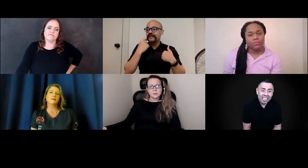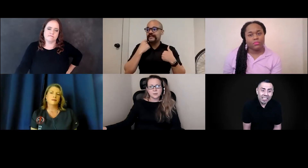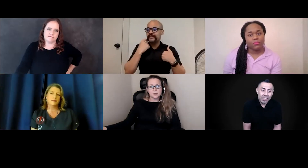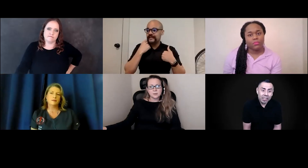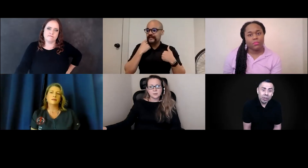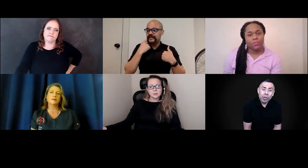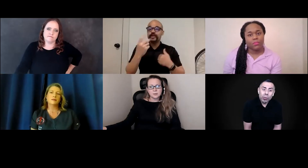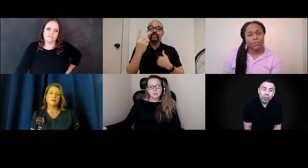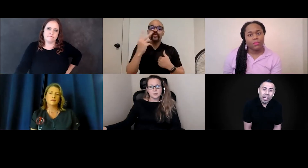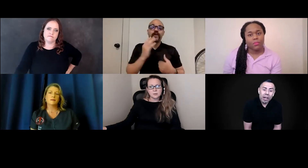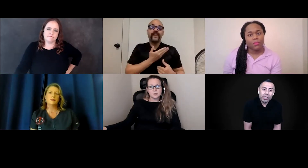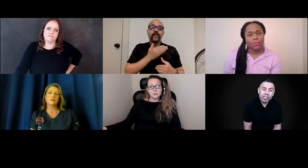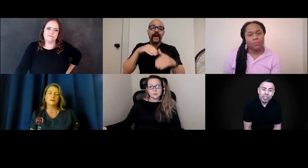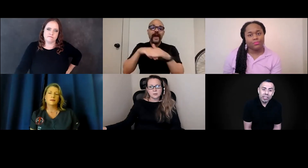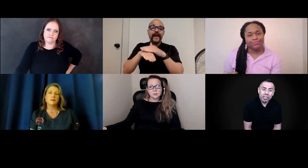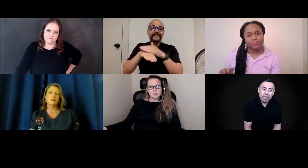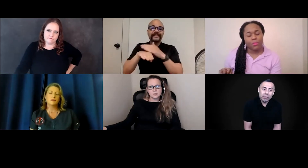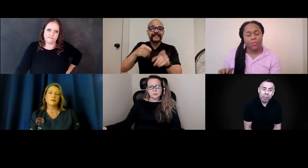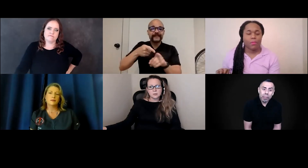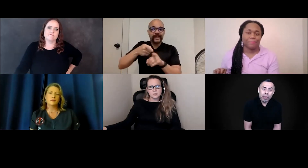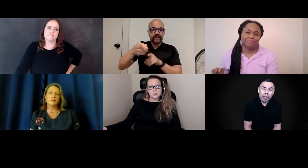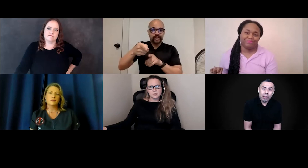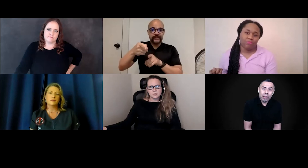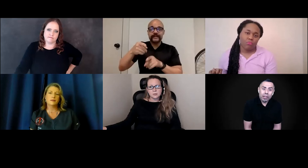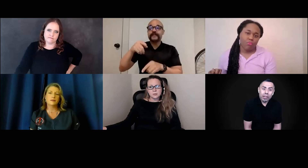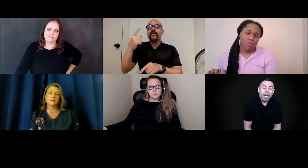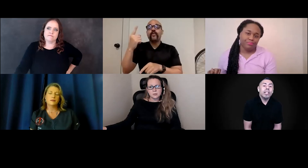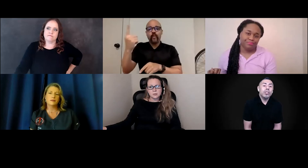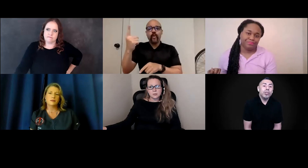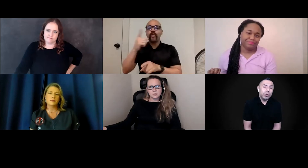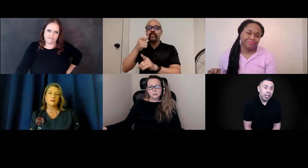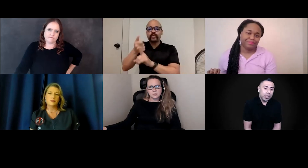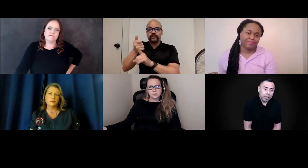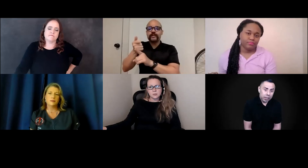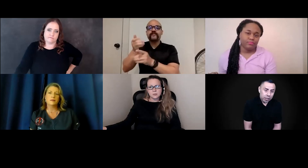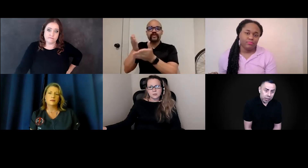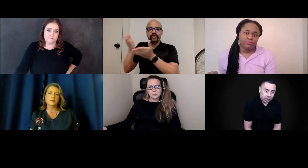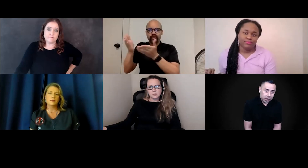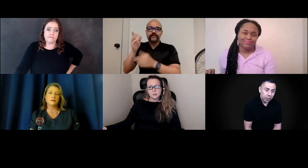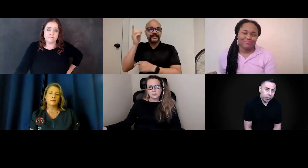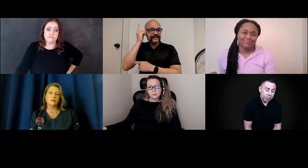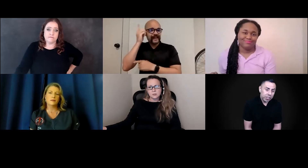At DAC we have recently had two enrollment specialists.